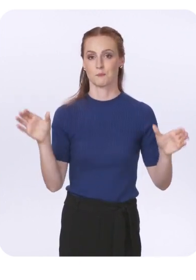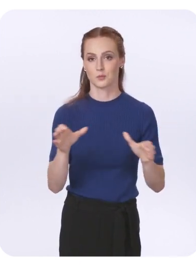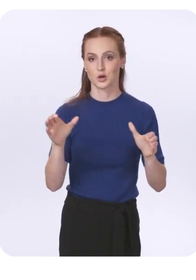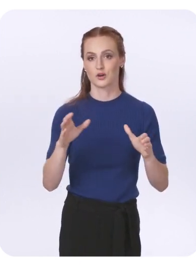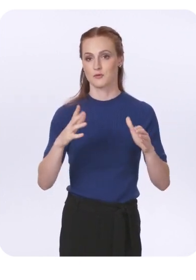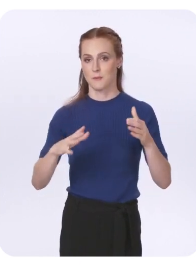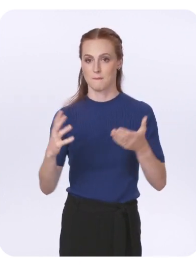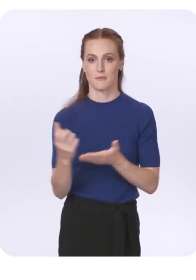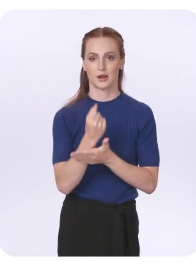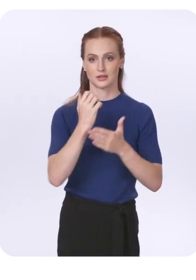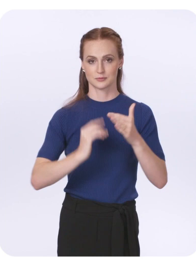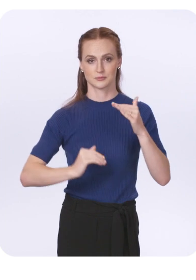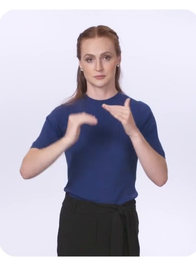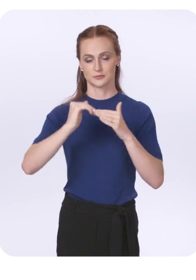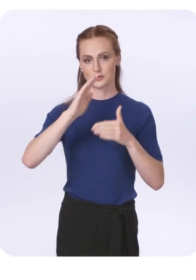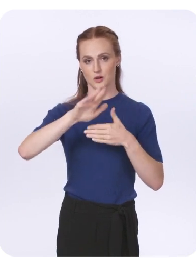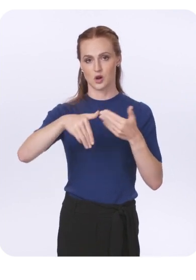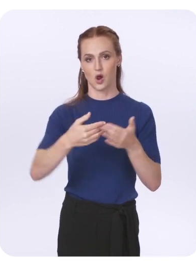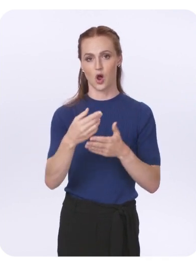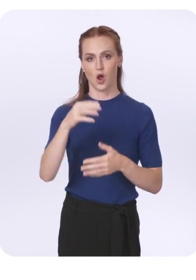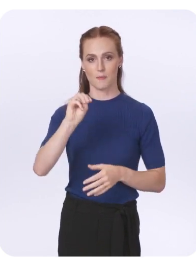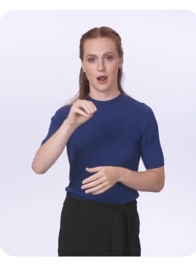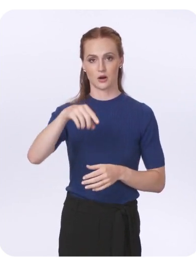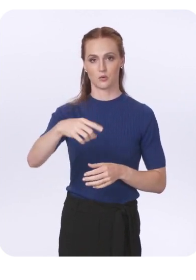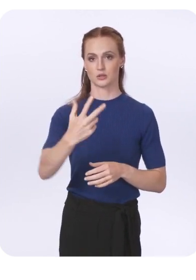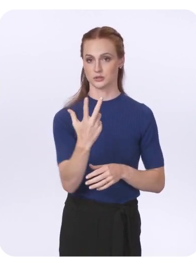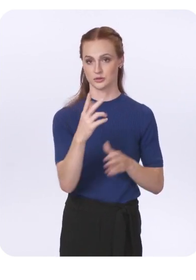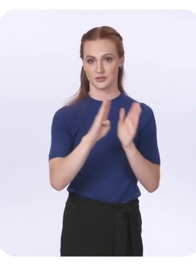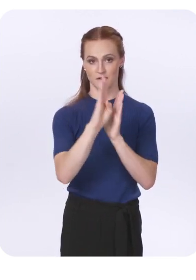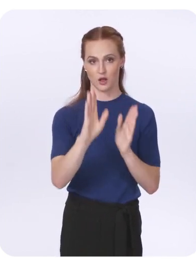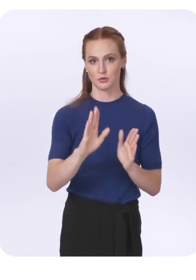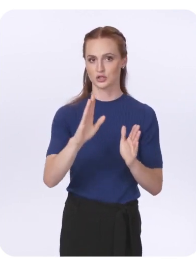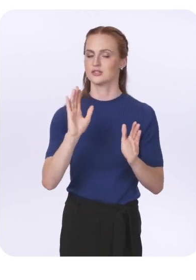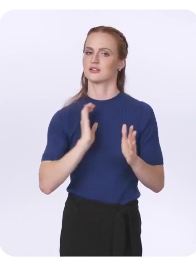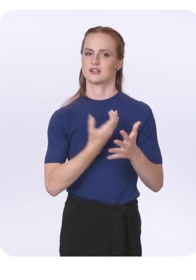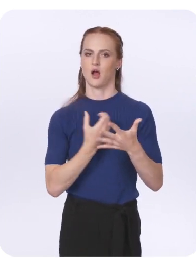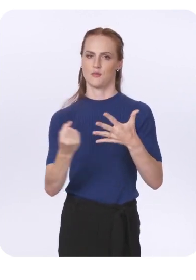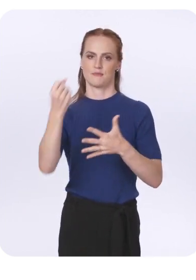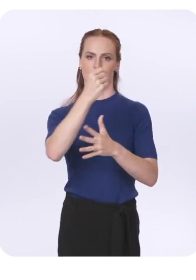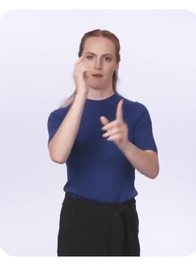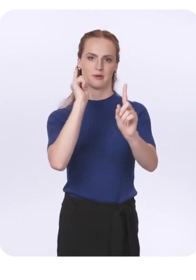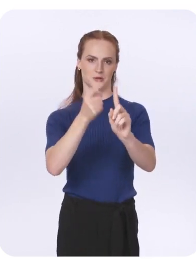Perf maximization for all of our Quest 3 developers has been our primary goal here.